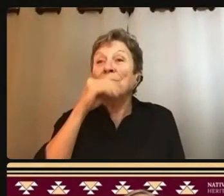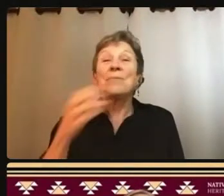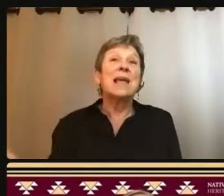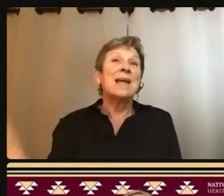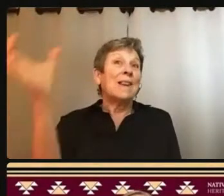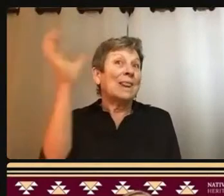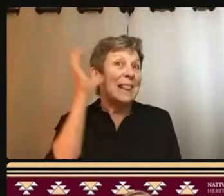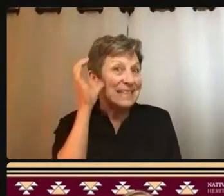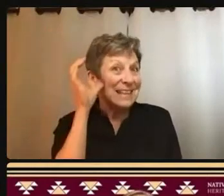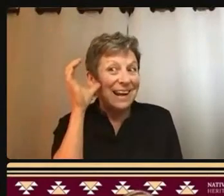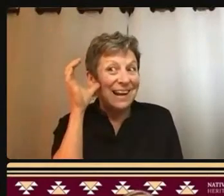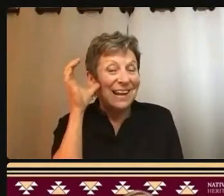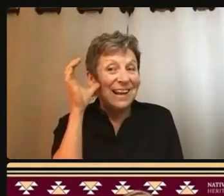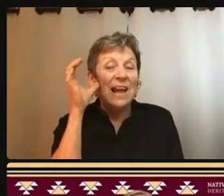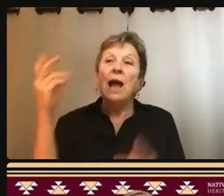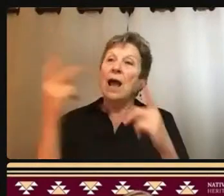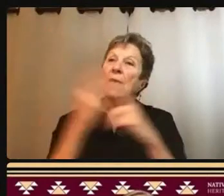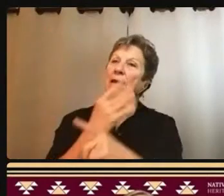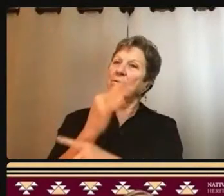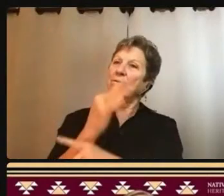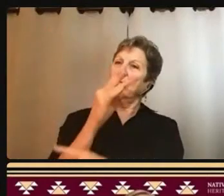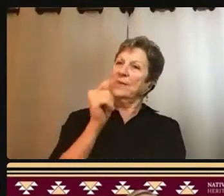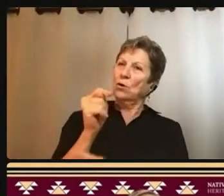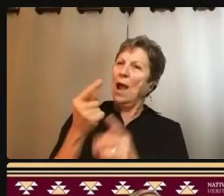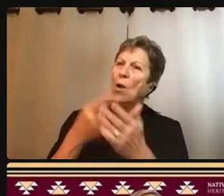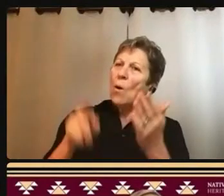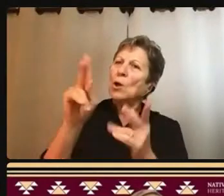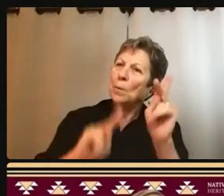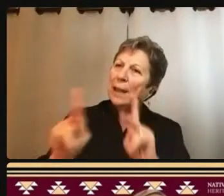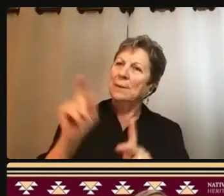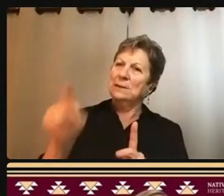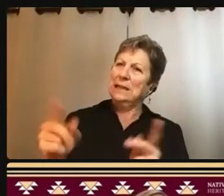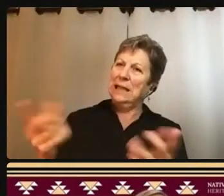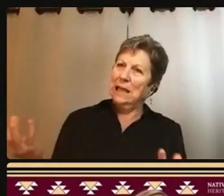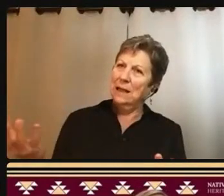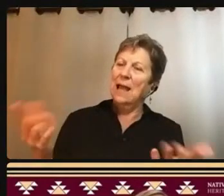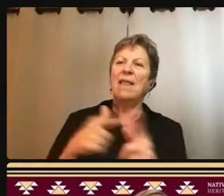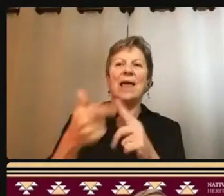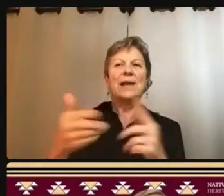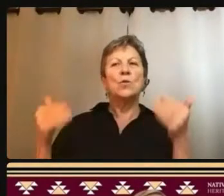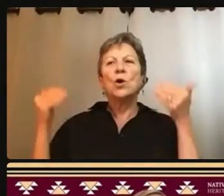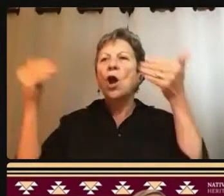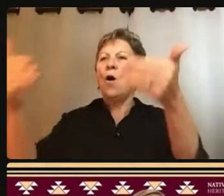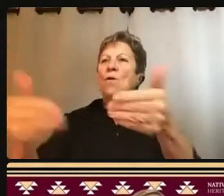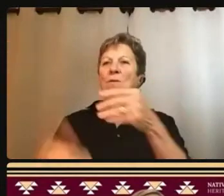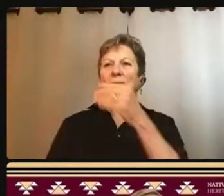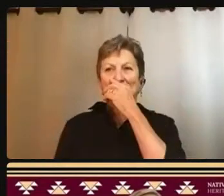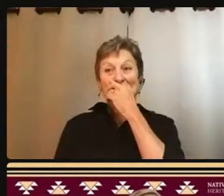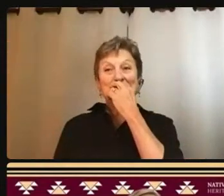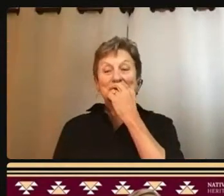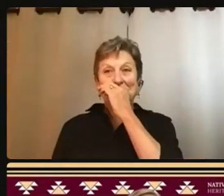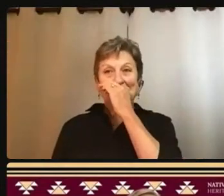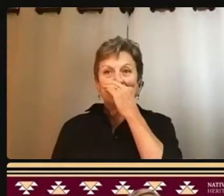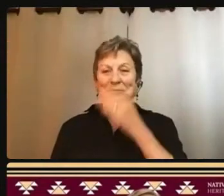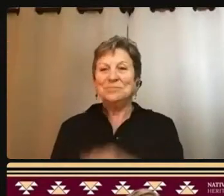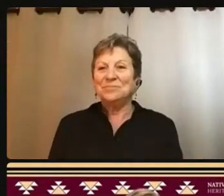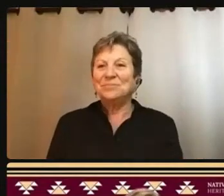COMMUNITY GROUPS AND SO I THINK IT'S REAL EASY.